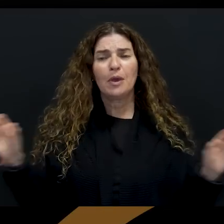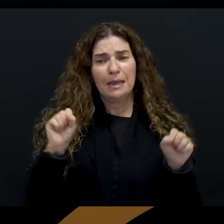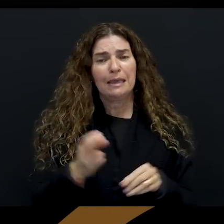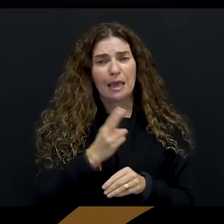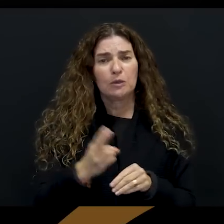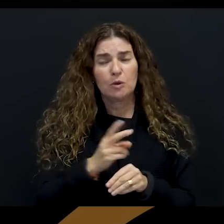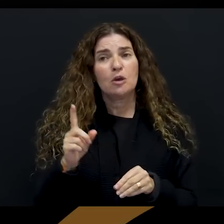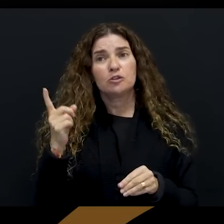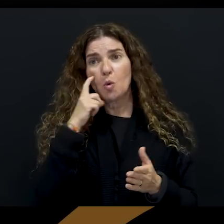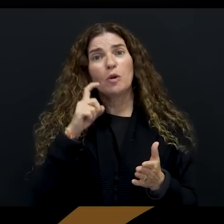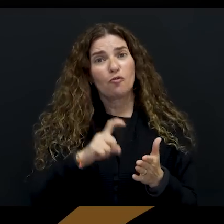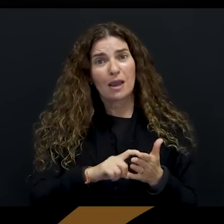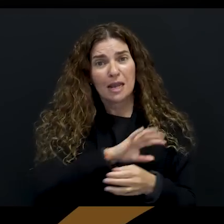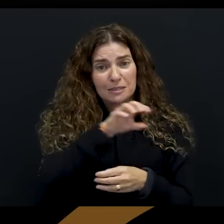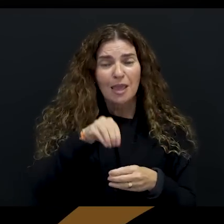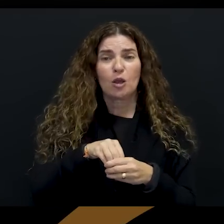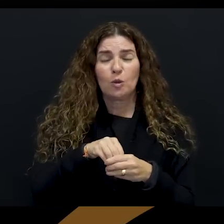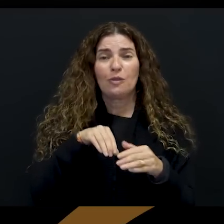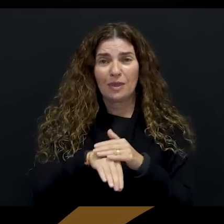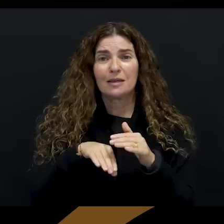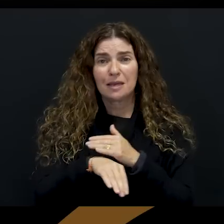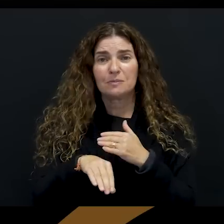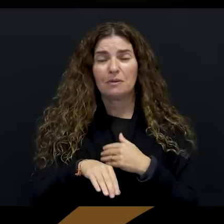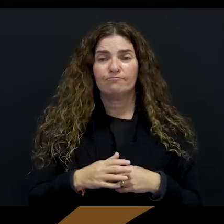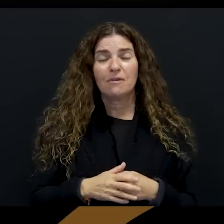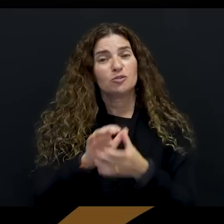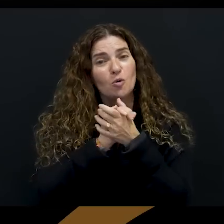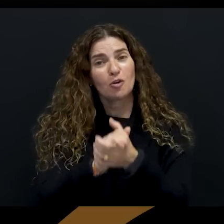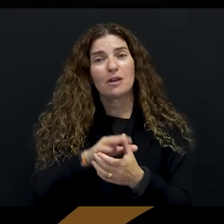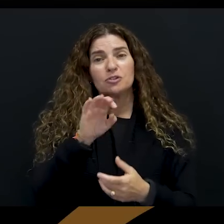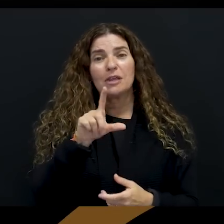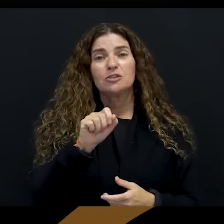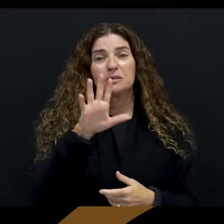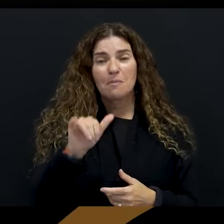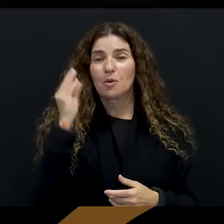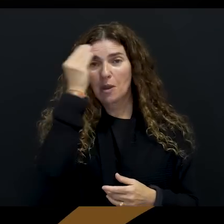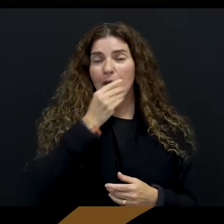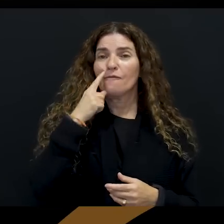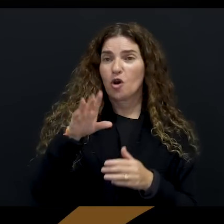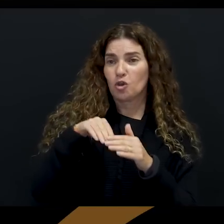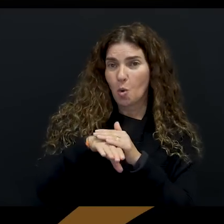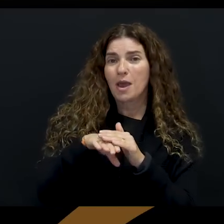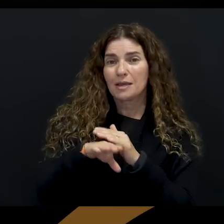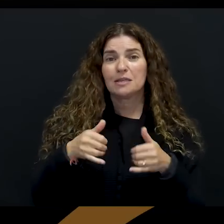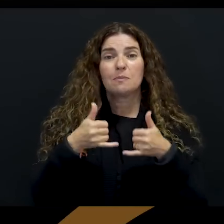We recognize their commitment to embedding accessibility into the very heart of their brand. Congratulations, Meloway Makeup